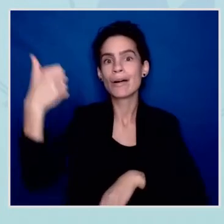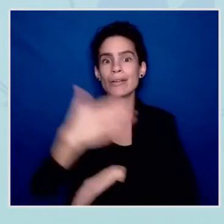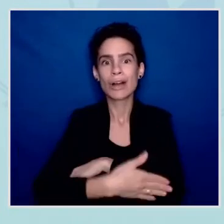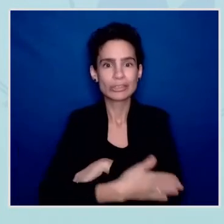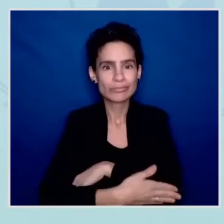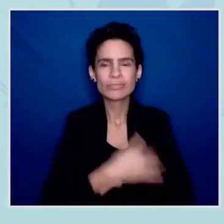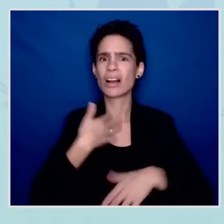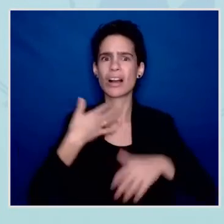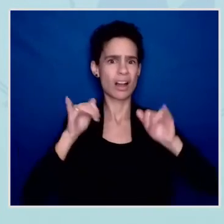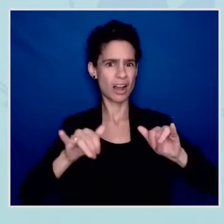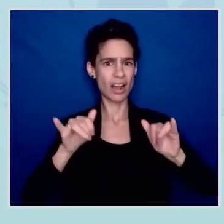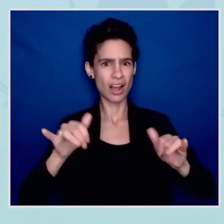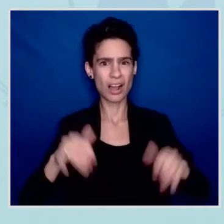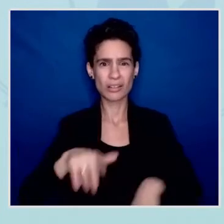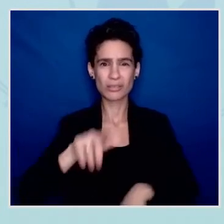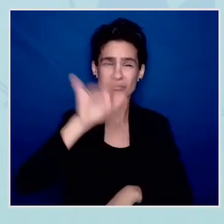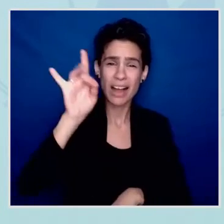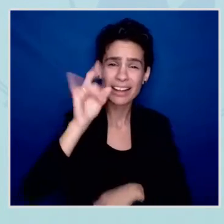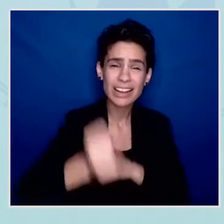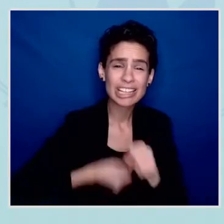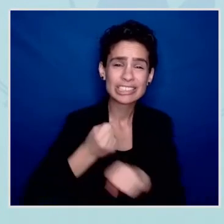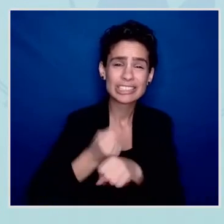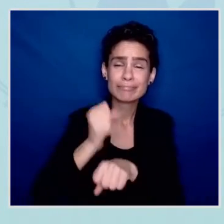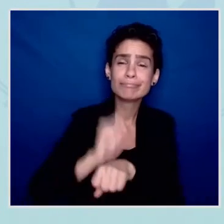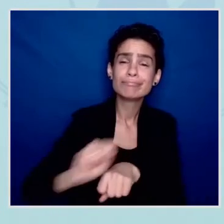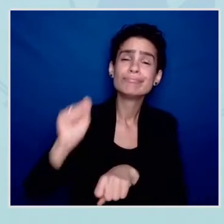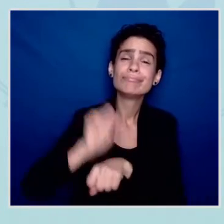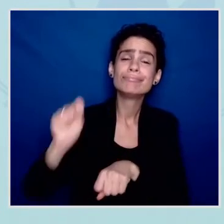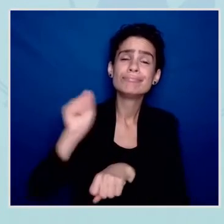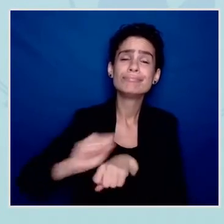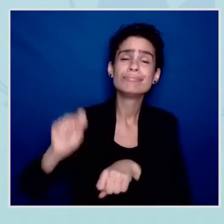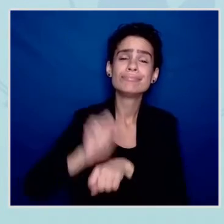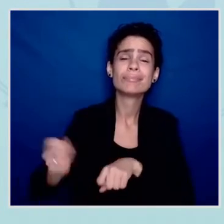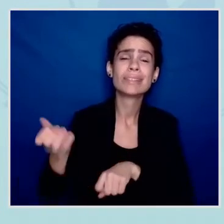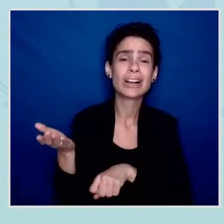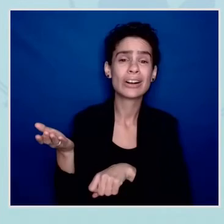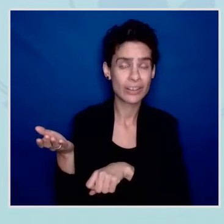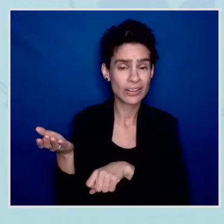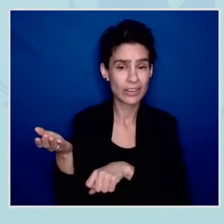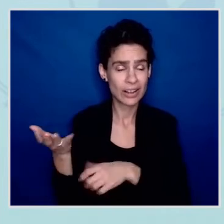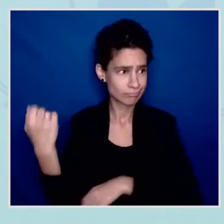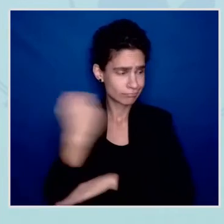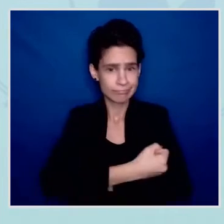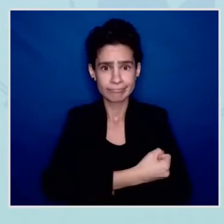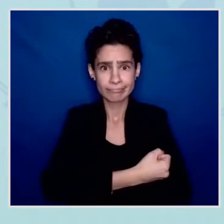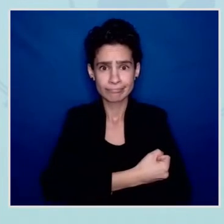UNTIL ONE DAY MY DAD CAME HOME AND HE SAID THE FACTORY WAS GOING TO CLOSE, THE JOBS WERE